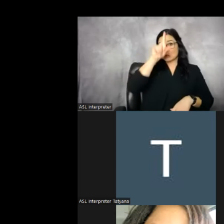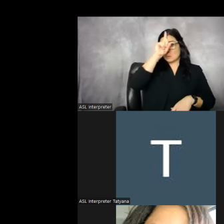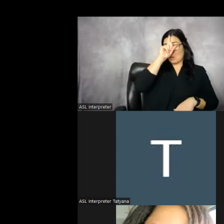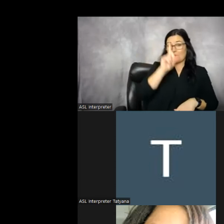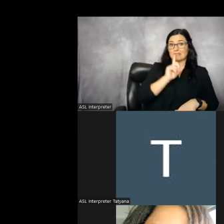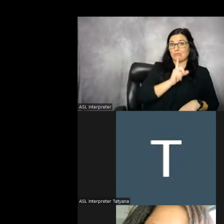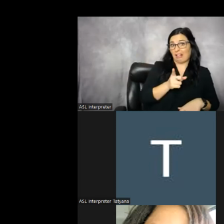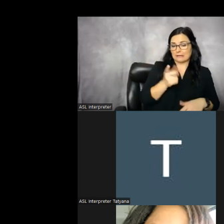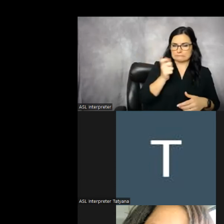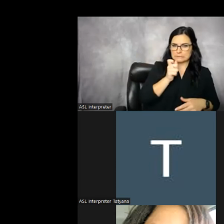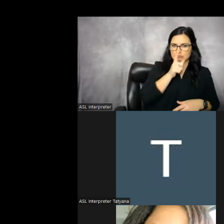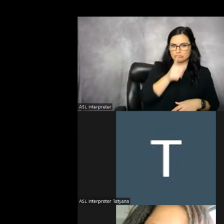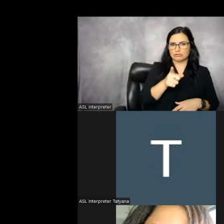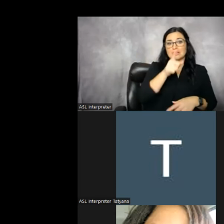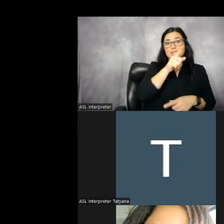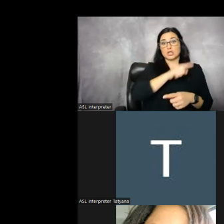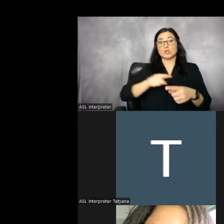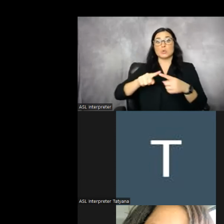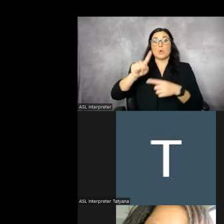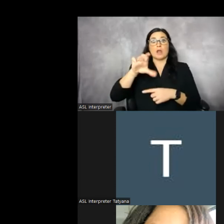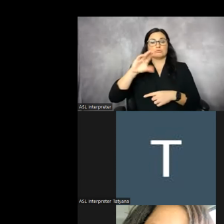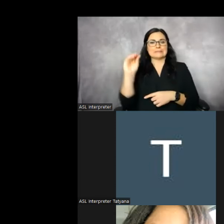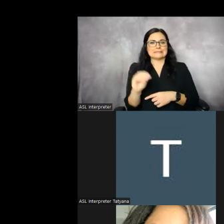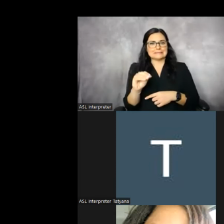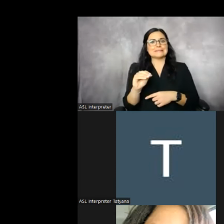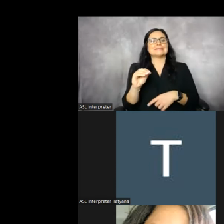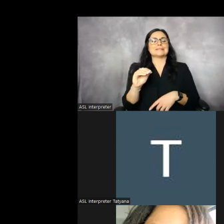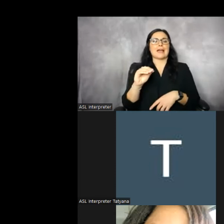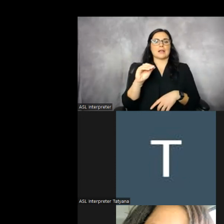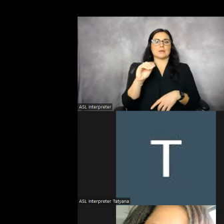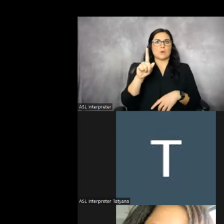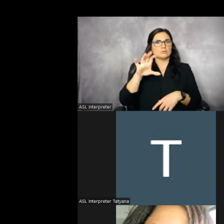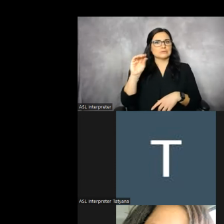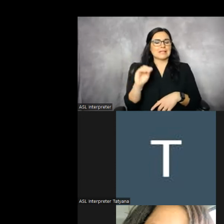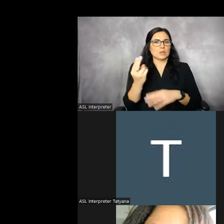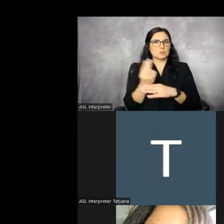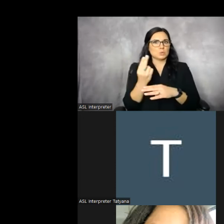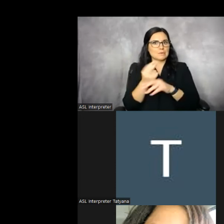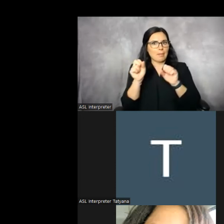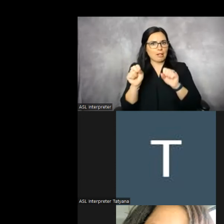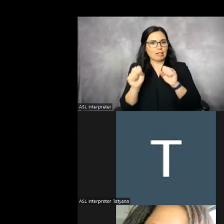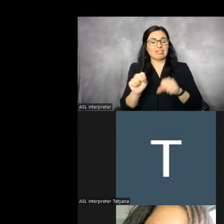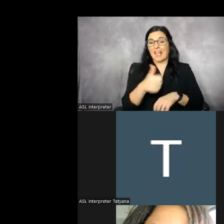that are 100% accessible to all users. You know, to reiterate, I haven't really found any technologies that are like this